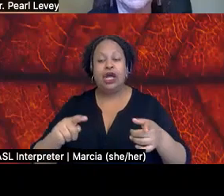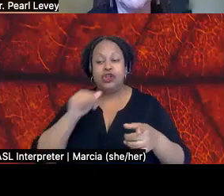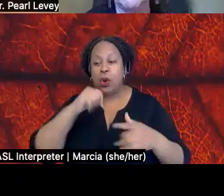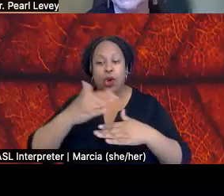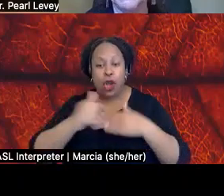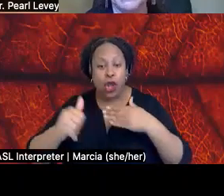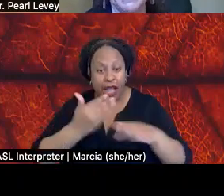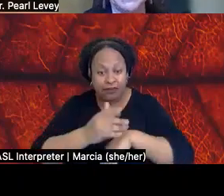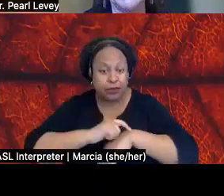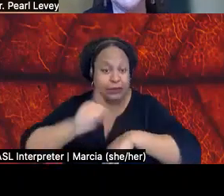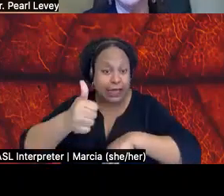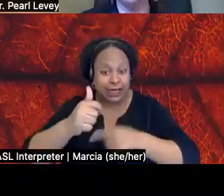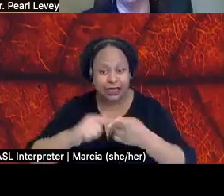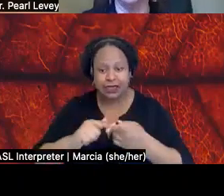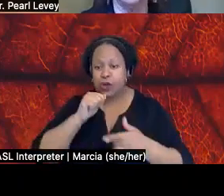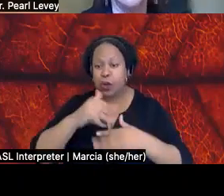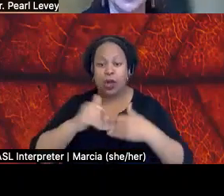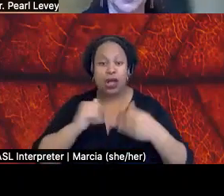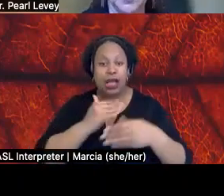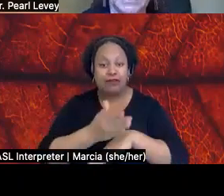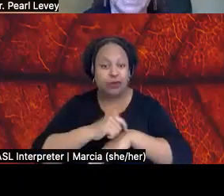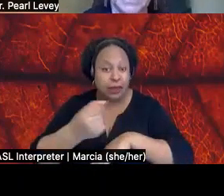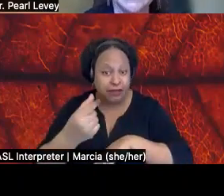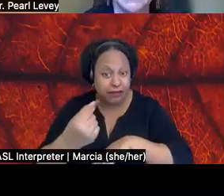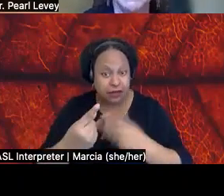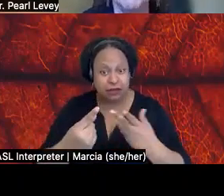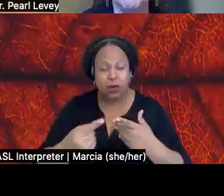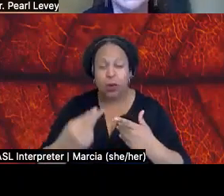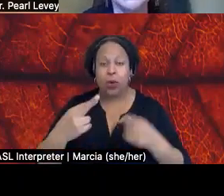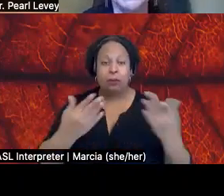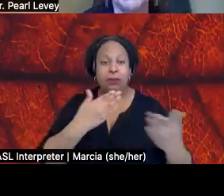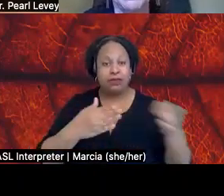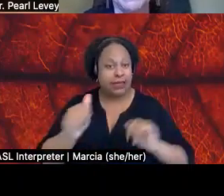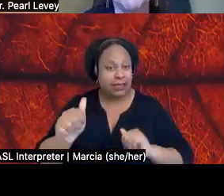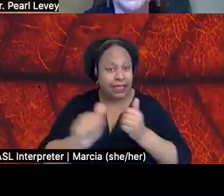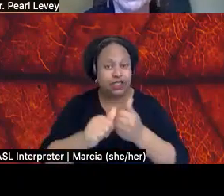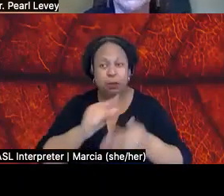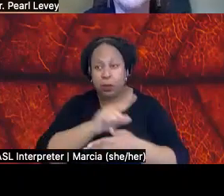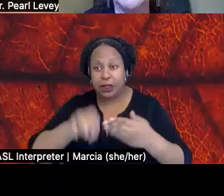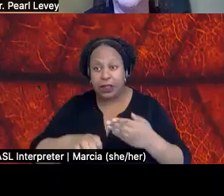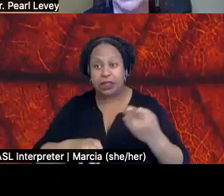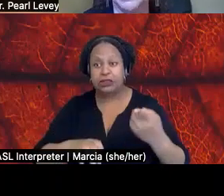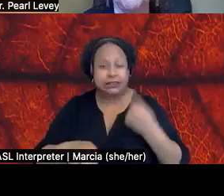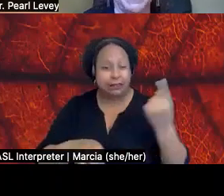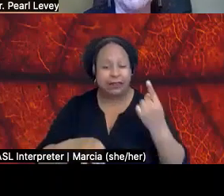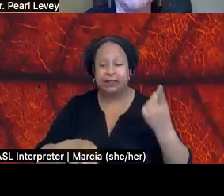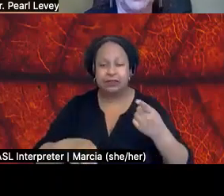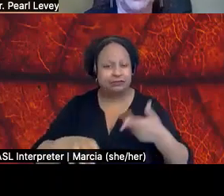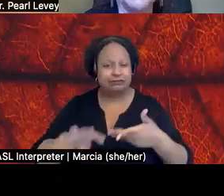Sometimes it might be a makeup time on weekends. But generally speaking, we go back and forth,